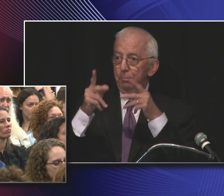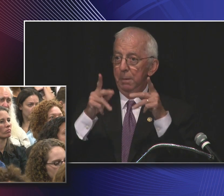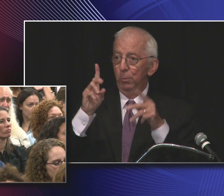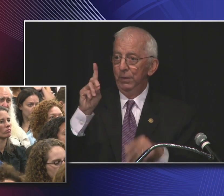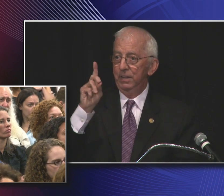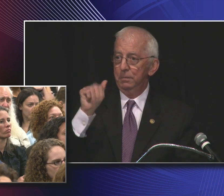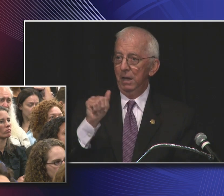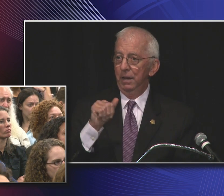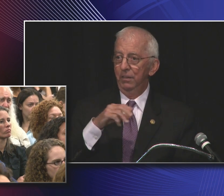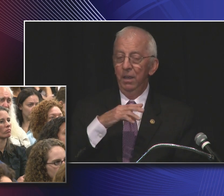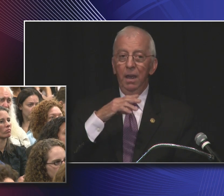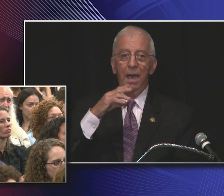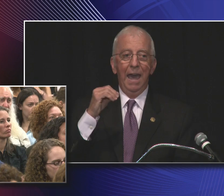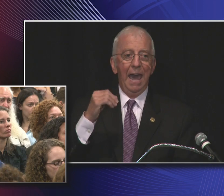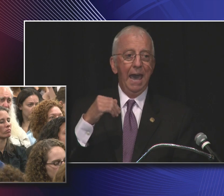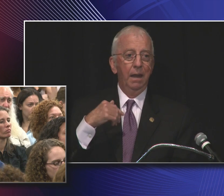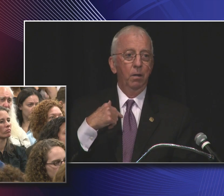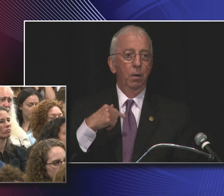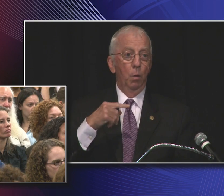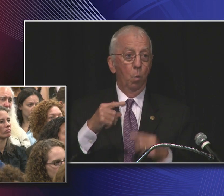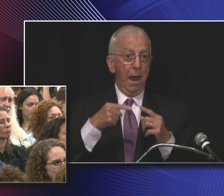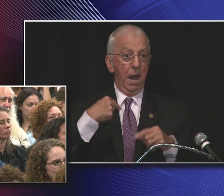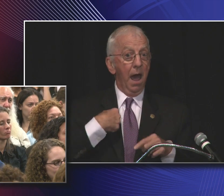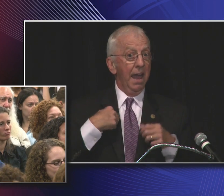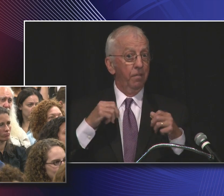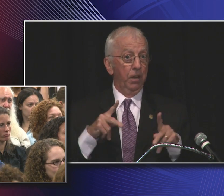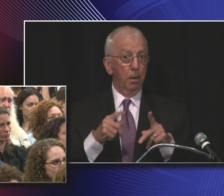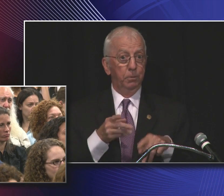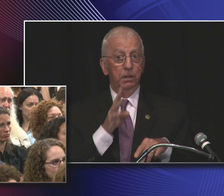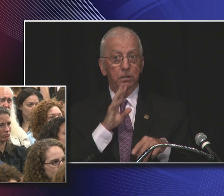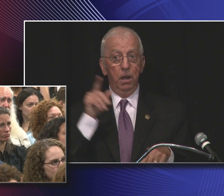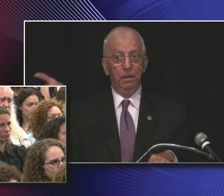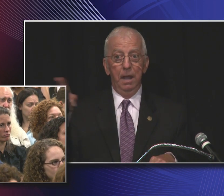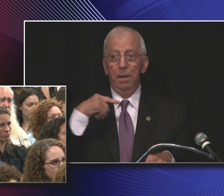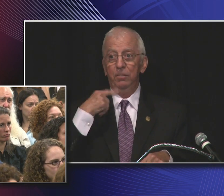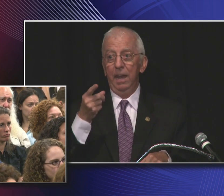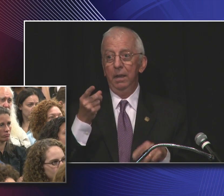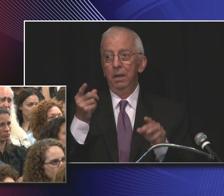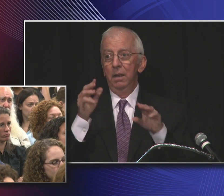people with disabilities. And when I have the opportunity to talk to them I say: